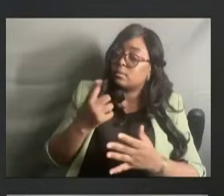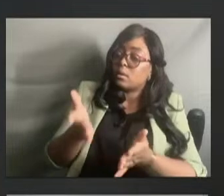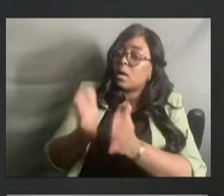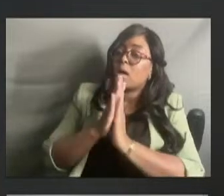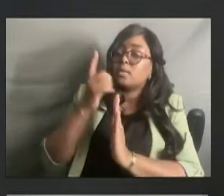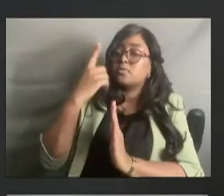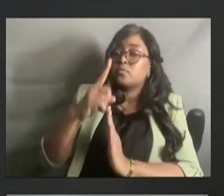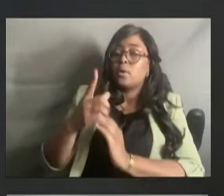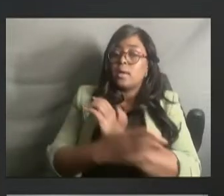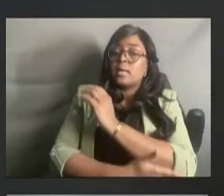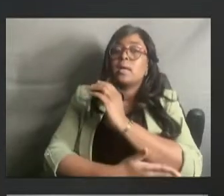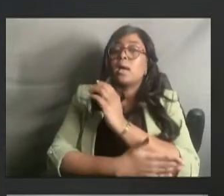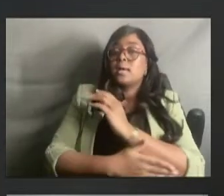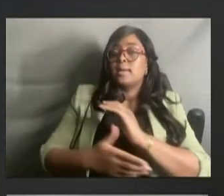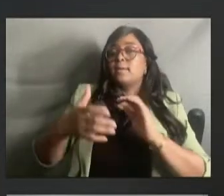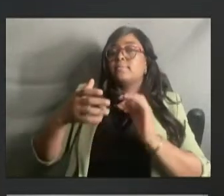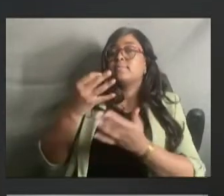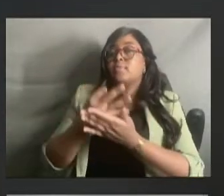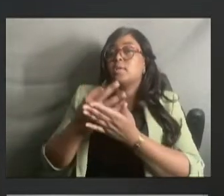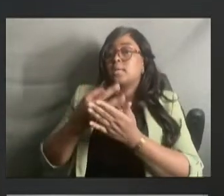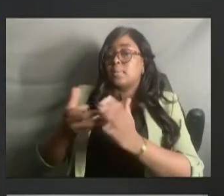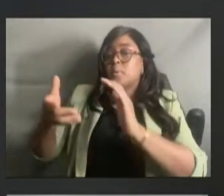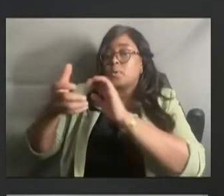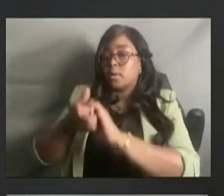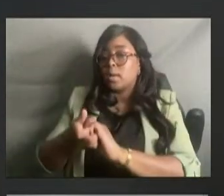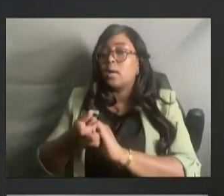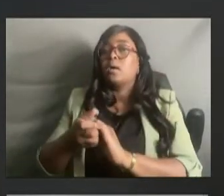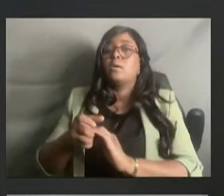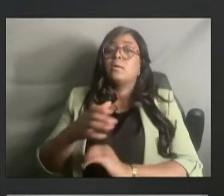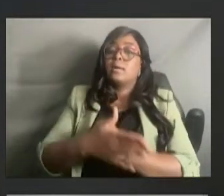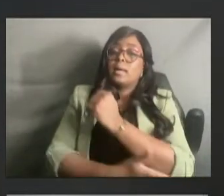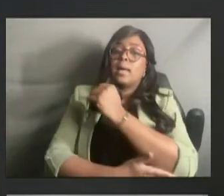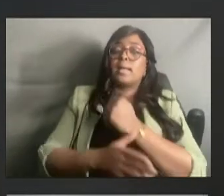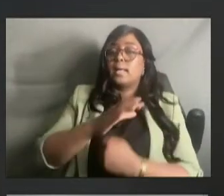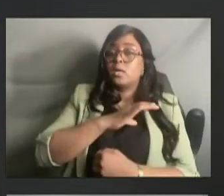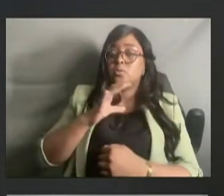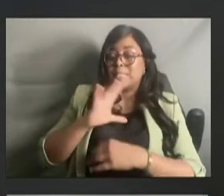making a pretty significant ask